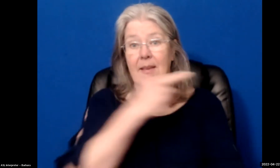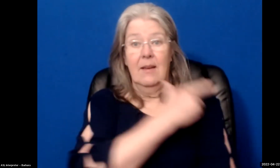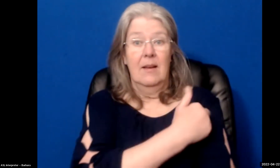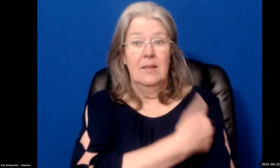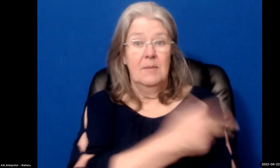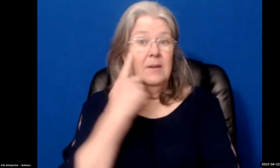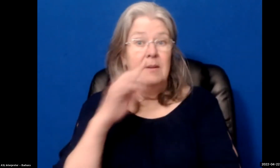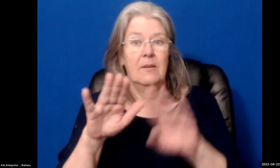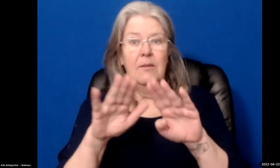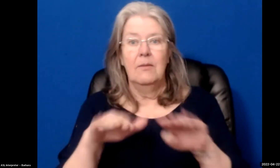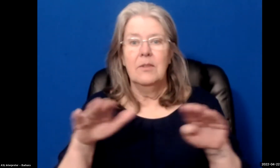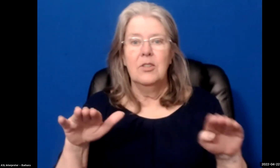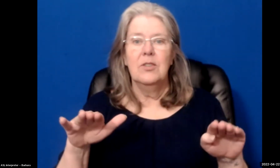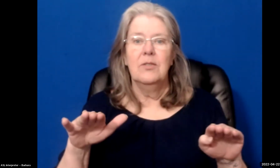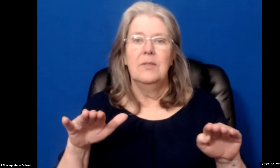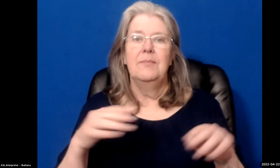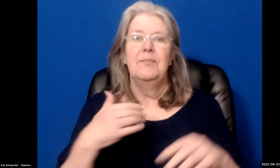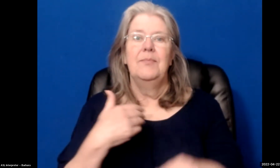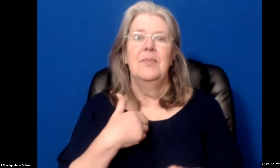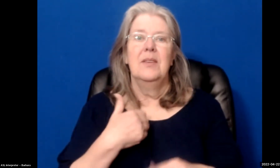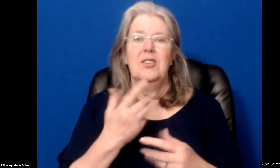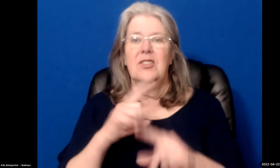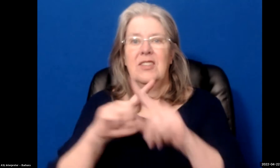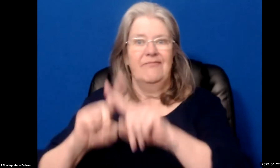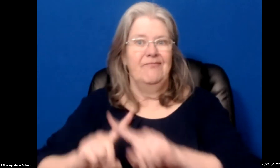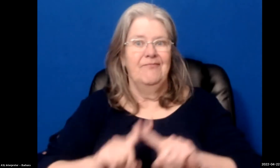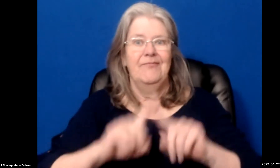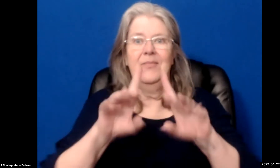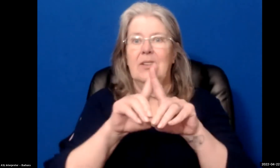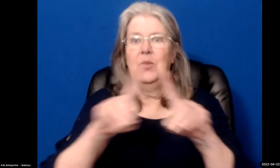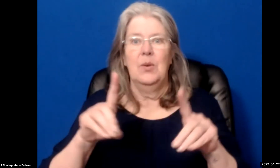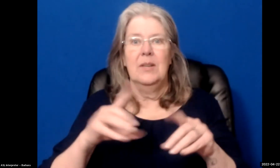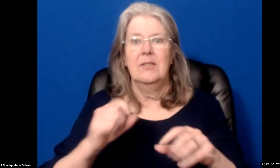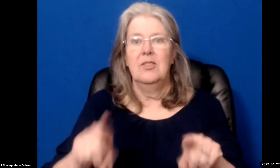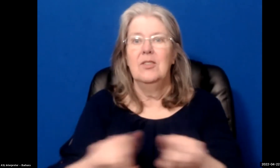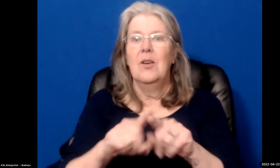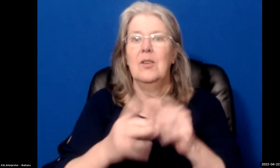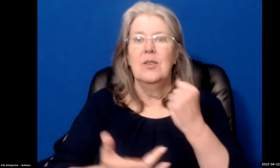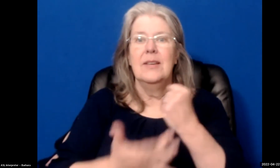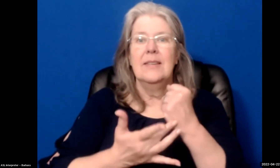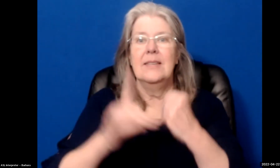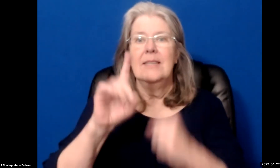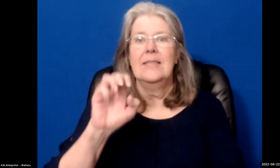in neuro developmental disabilities, she is also the Assistant Dean for Academic Advising